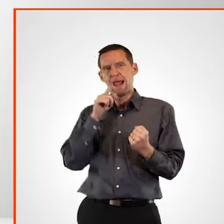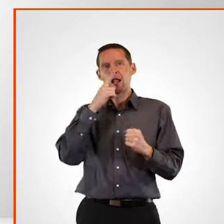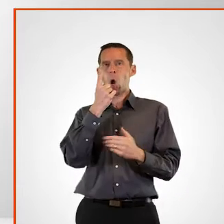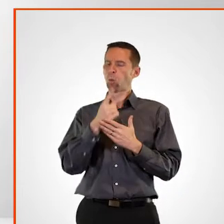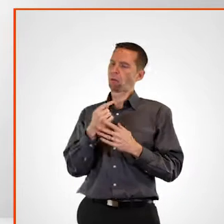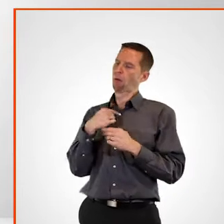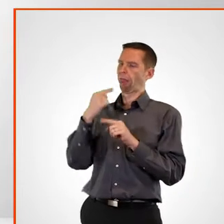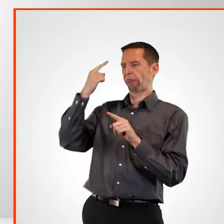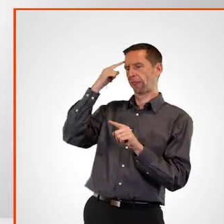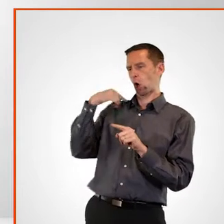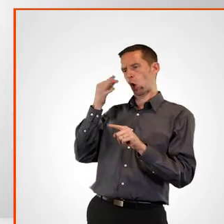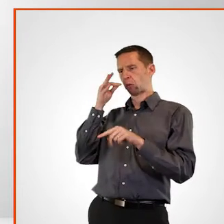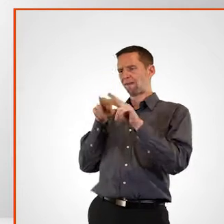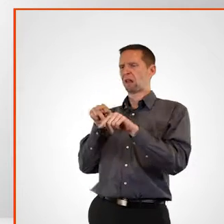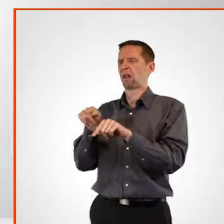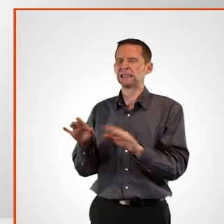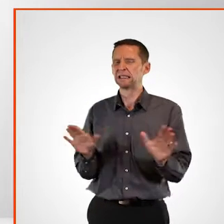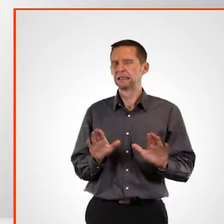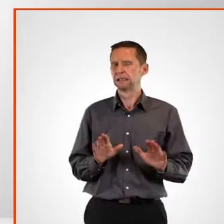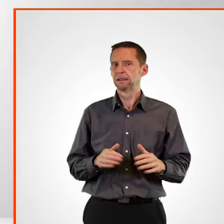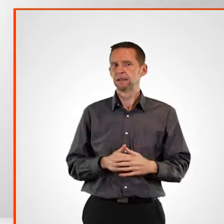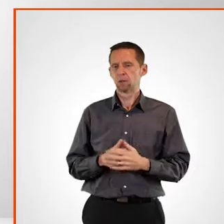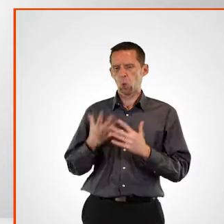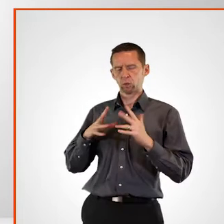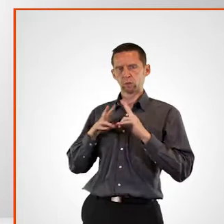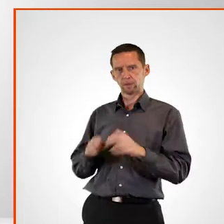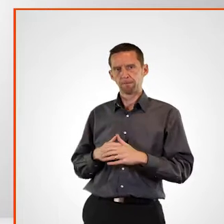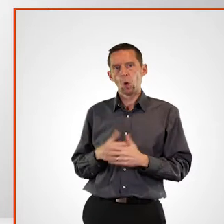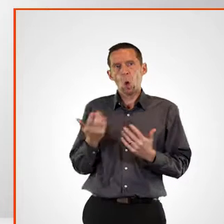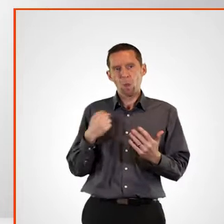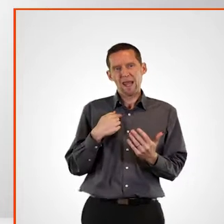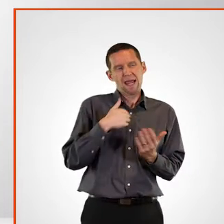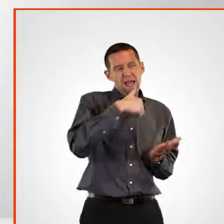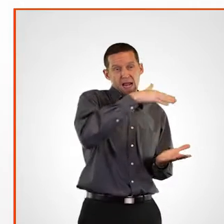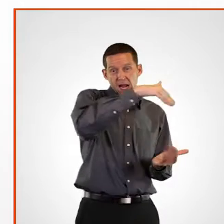It can't just be observational." So what we started doing was taking that whole package of information together